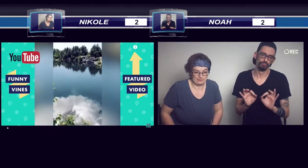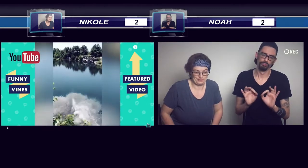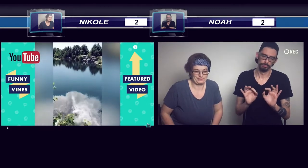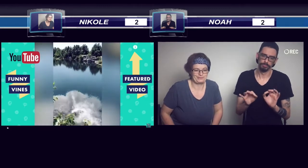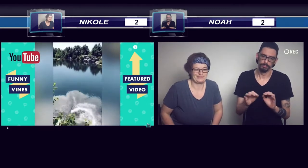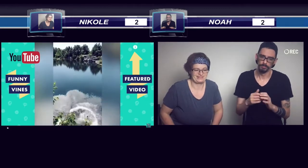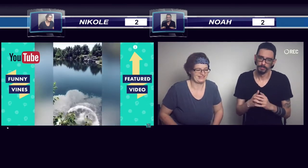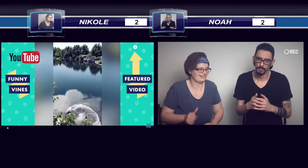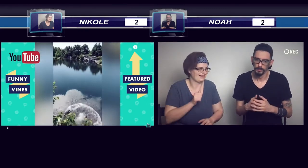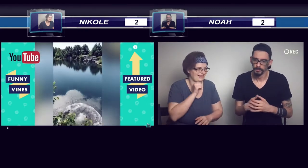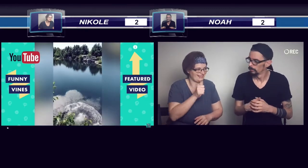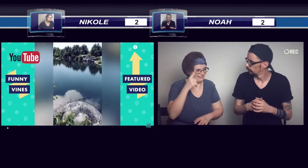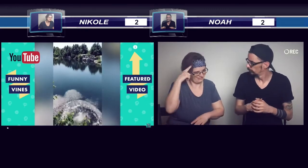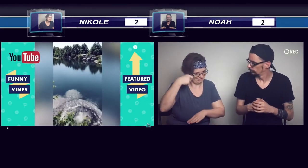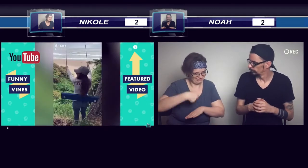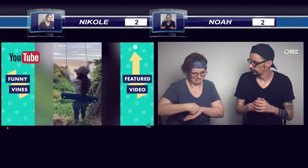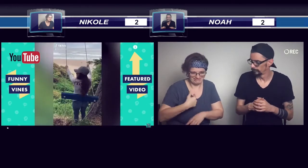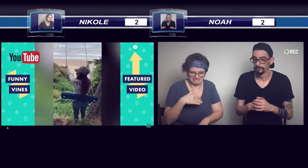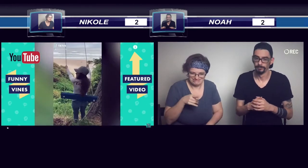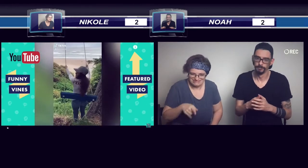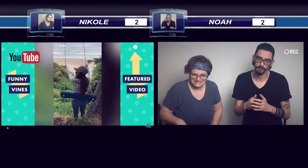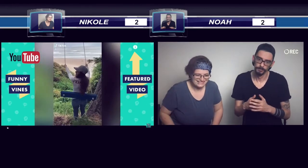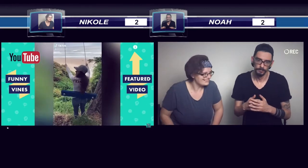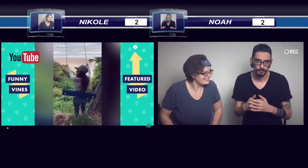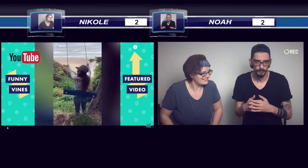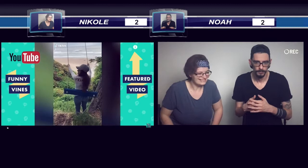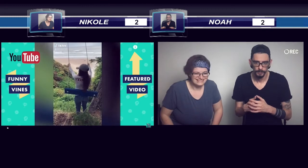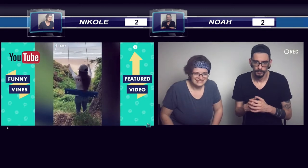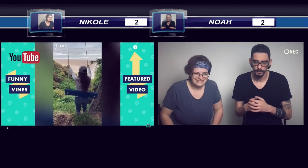Everything went well. - Fortunately, he didn't jump with his head first.